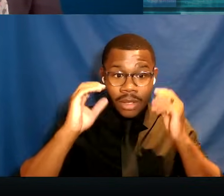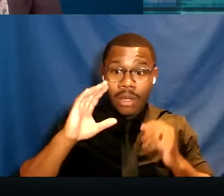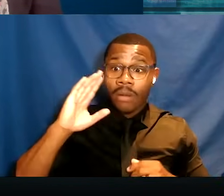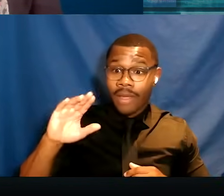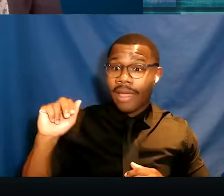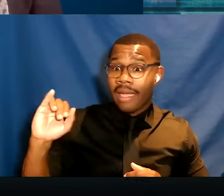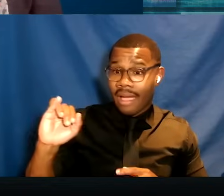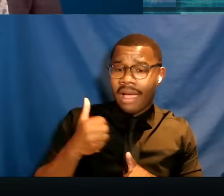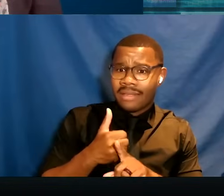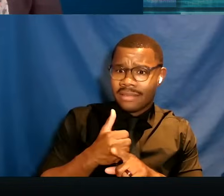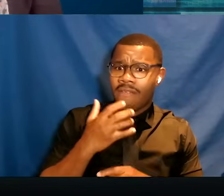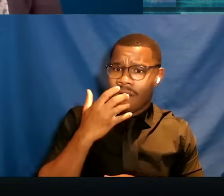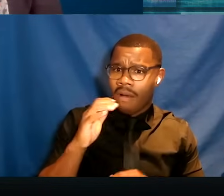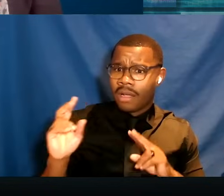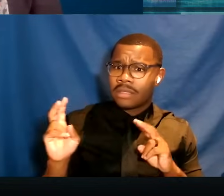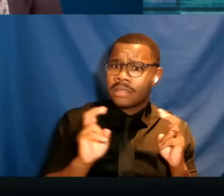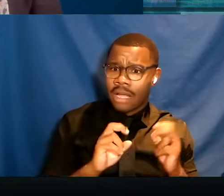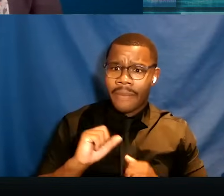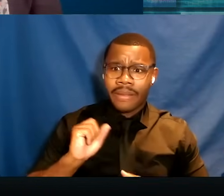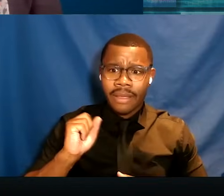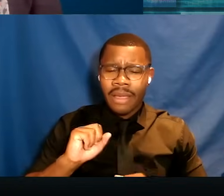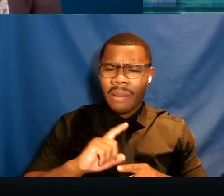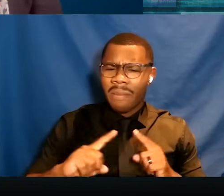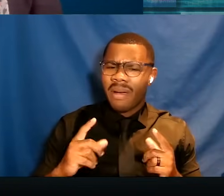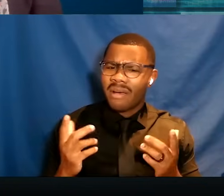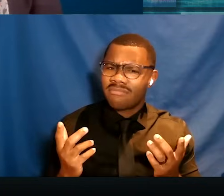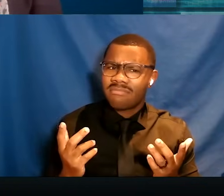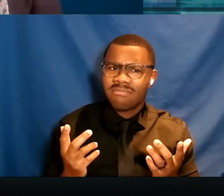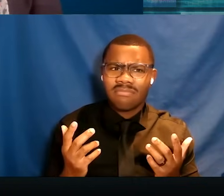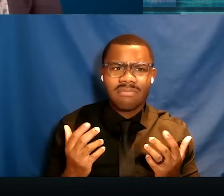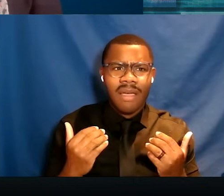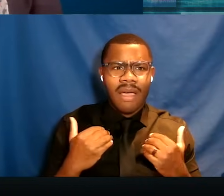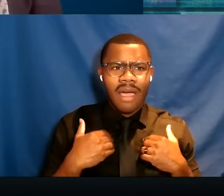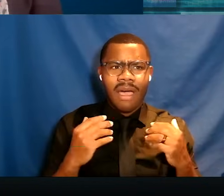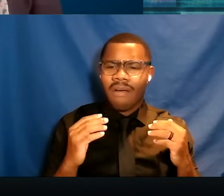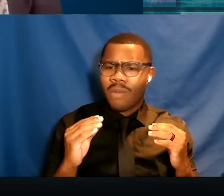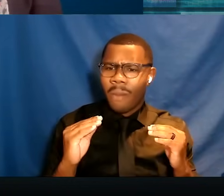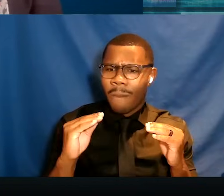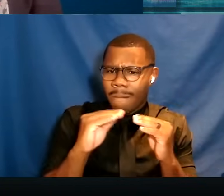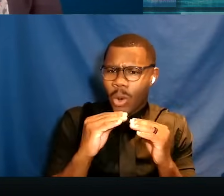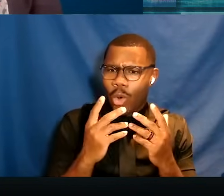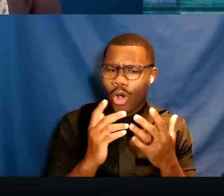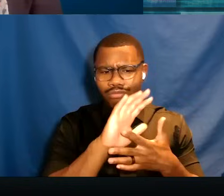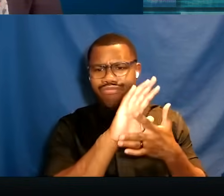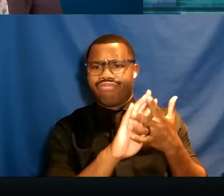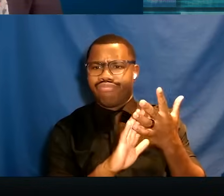it's important to know there's a whole lot more in this contract besides only provisions that relate to AI. And I'd love to turn to you, Ray, and ask you to talk a little bit about